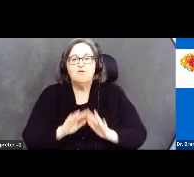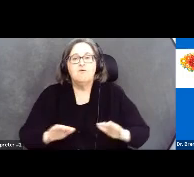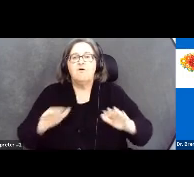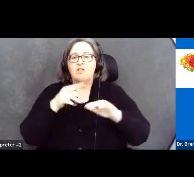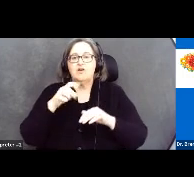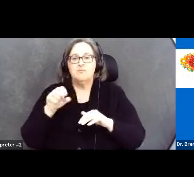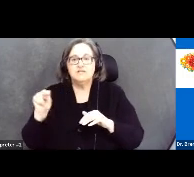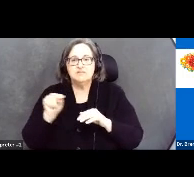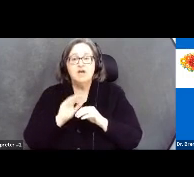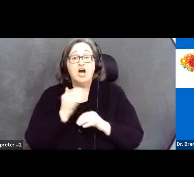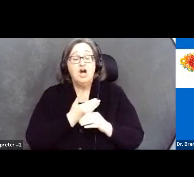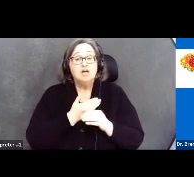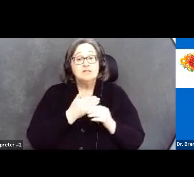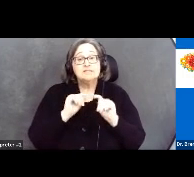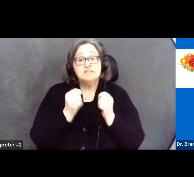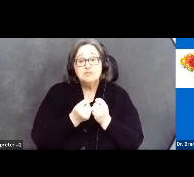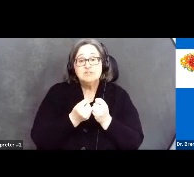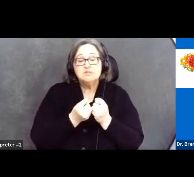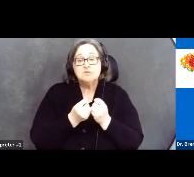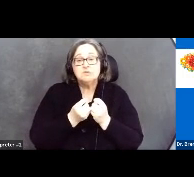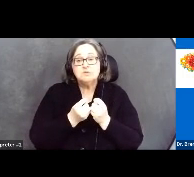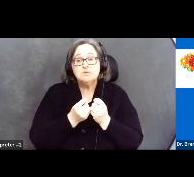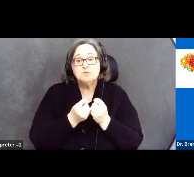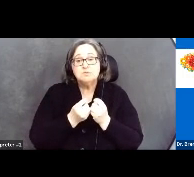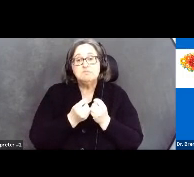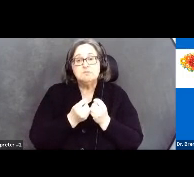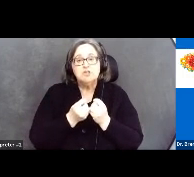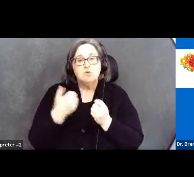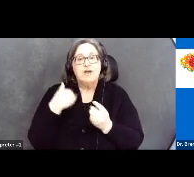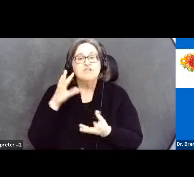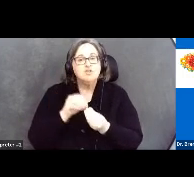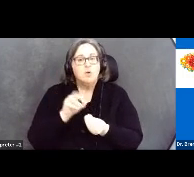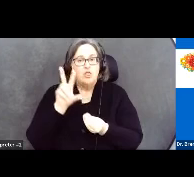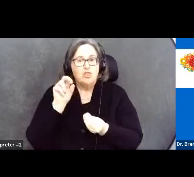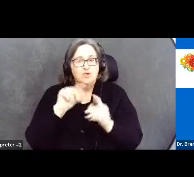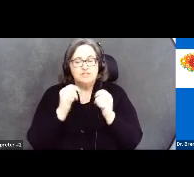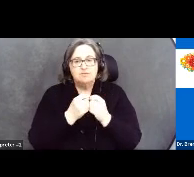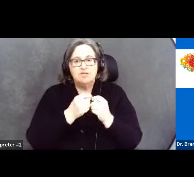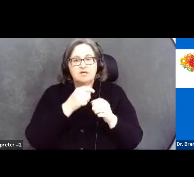Our teams are situated, 30 teams in our educational, intermediate units